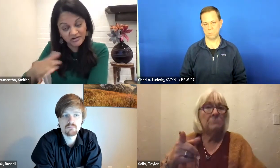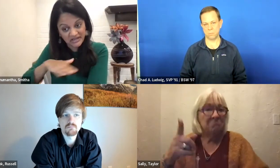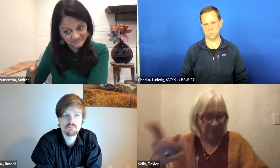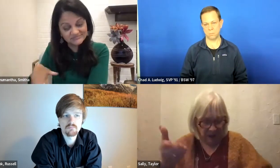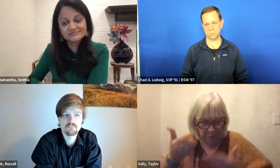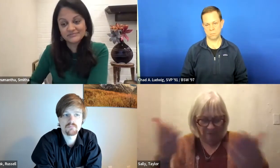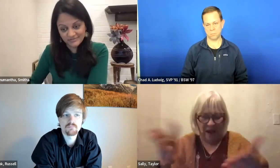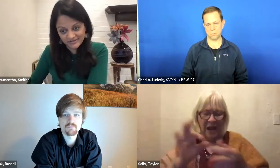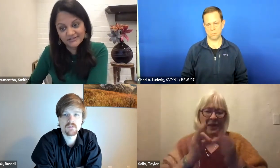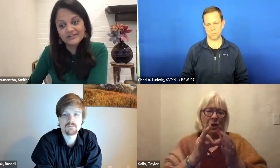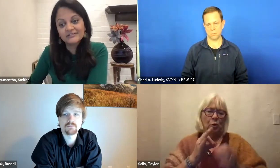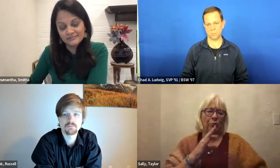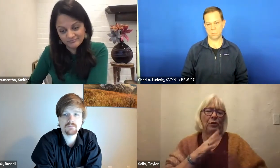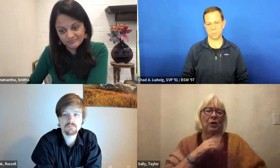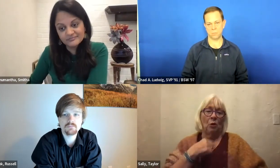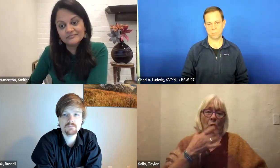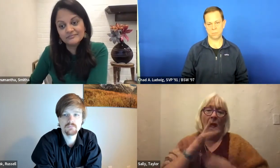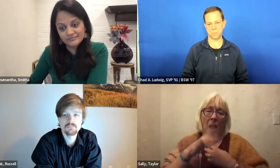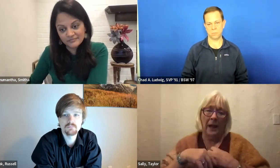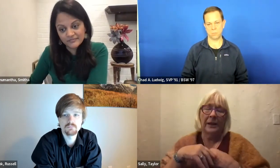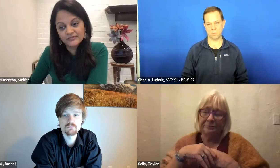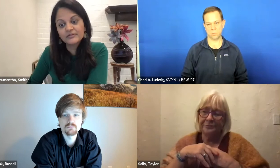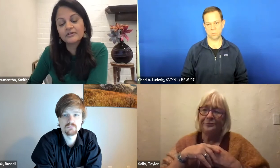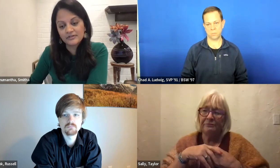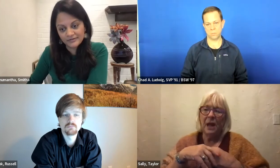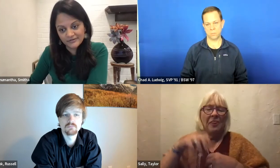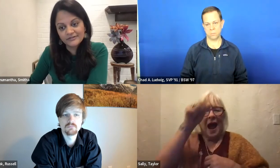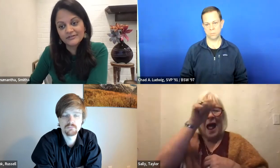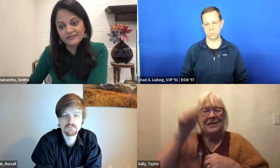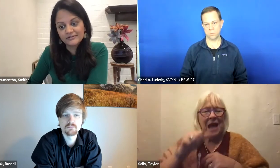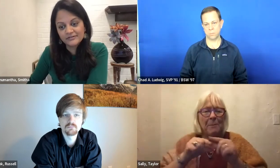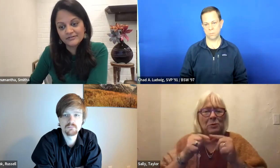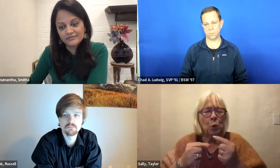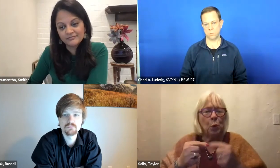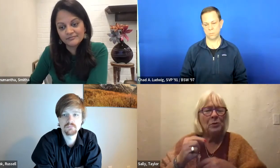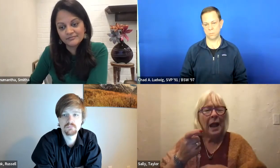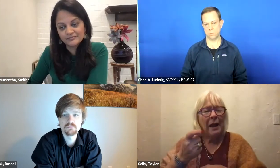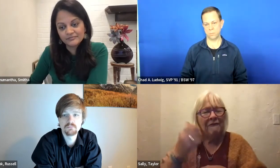and they did have one available, so they provided interpreters. I felt very fortunate for that.